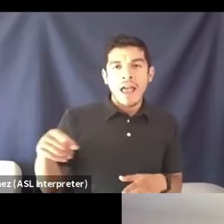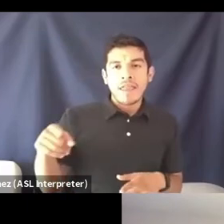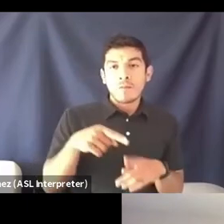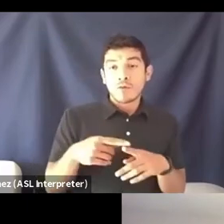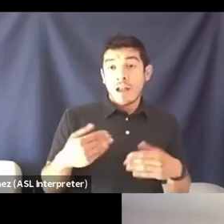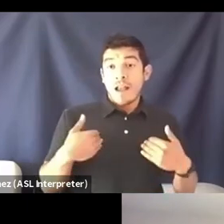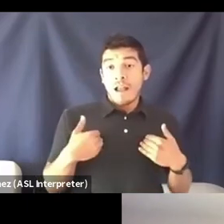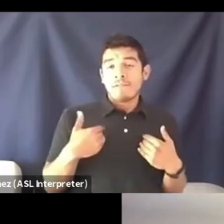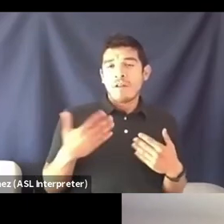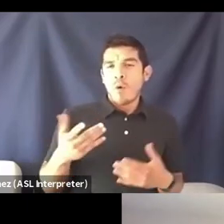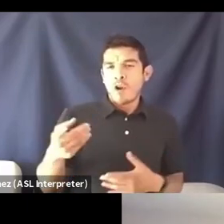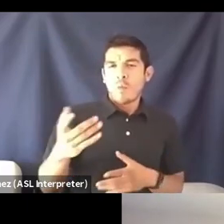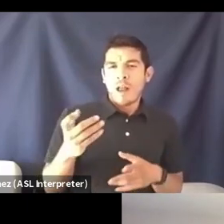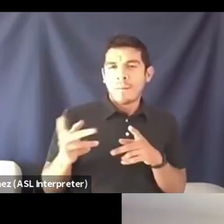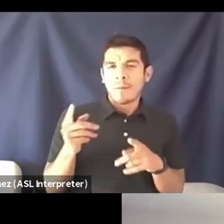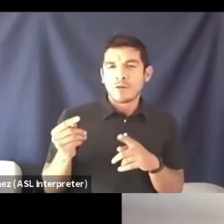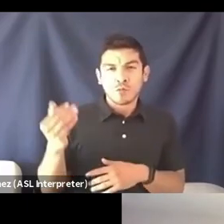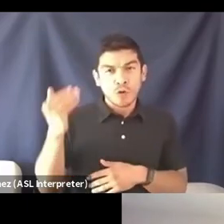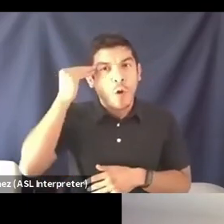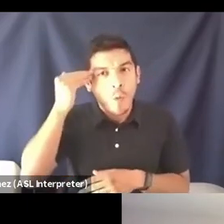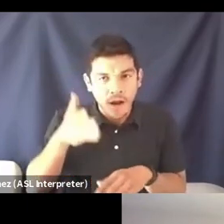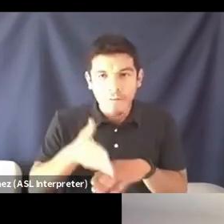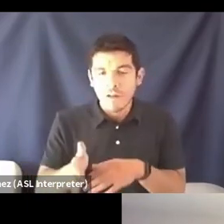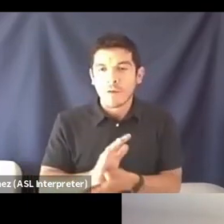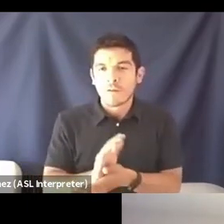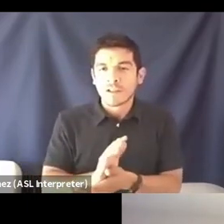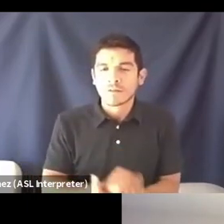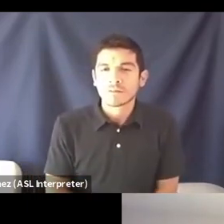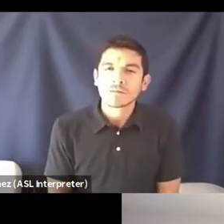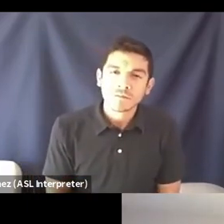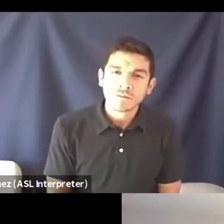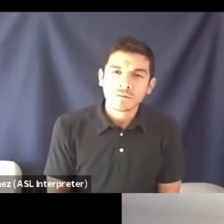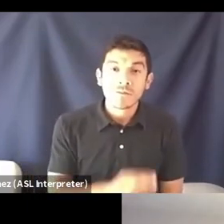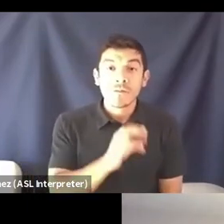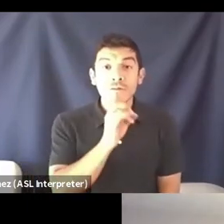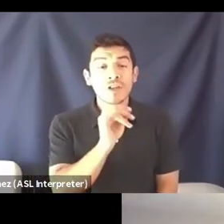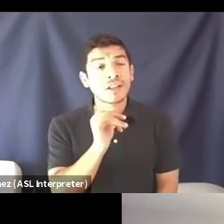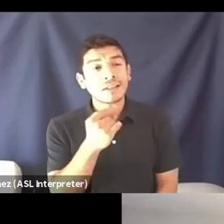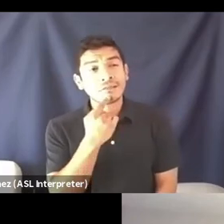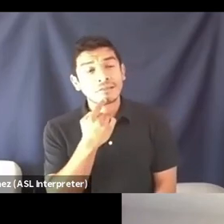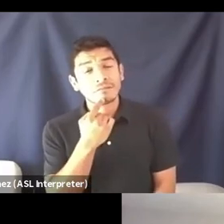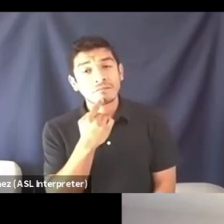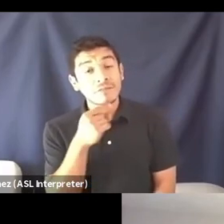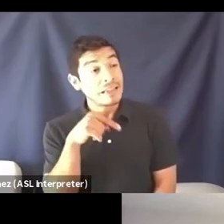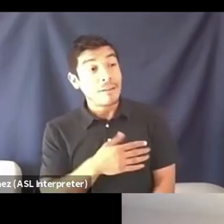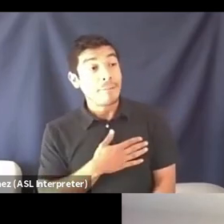from watching, "Finding Yingying." So for me, this take will never change.